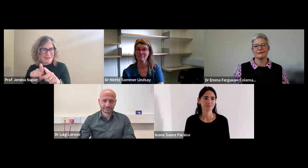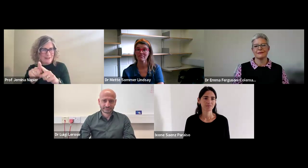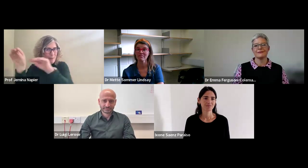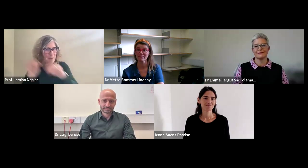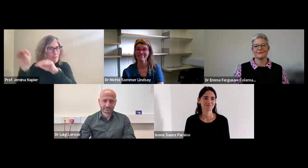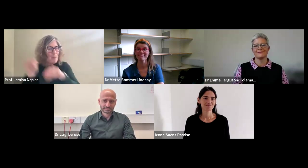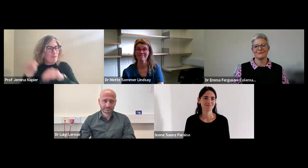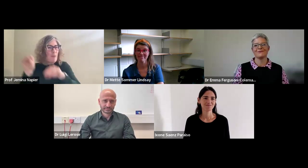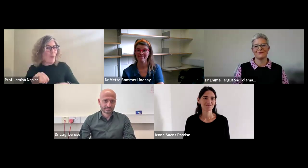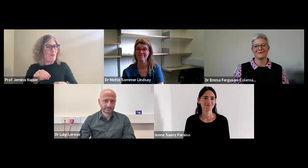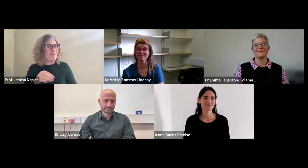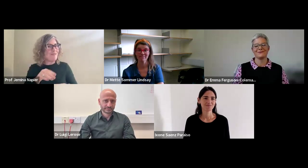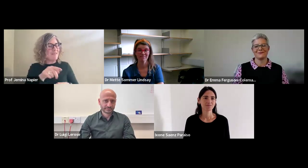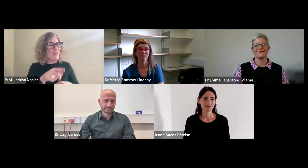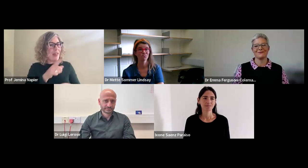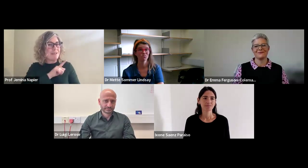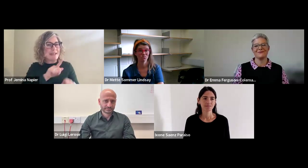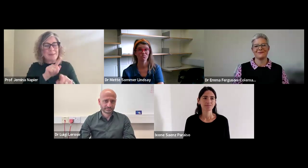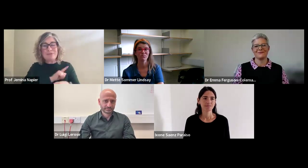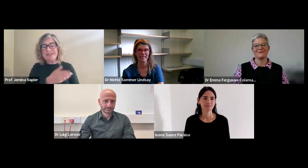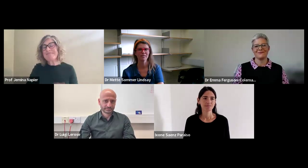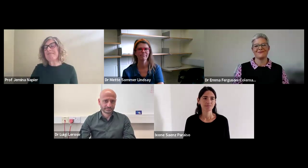so that's really interesting because of course I hadn't thought until just then